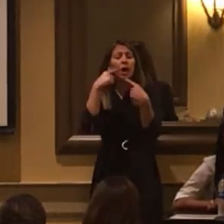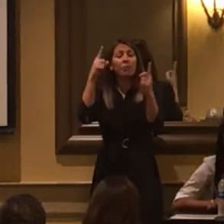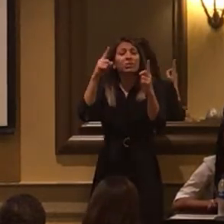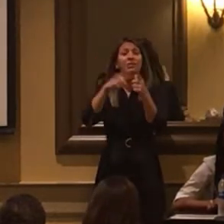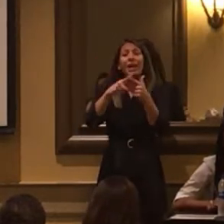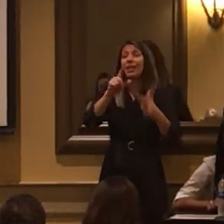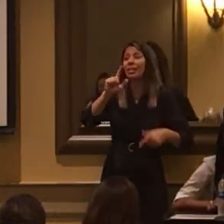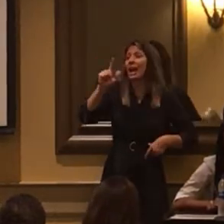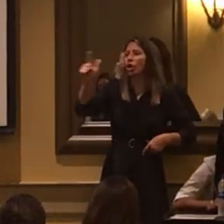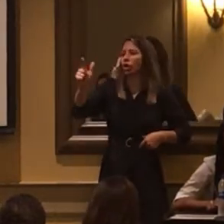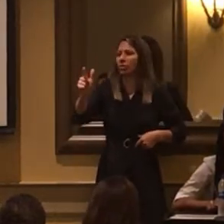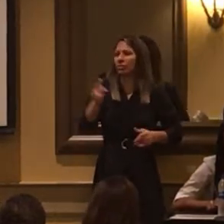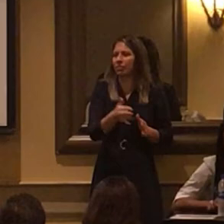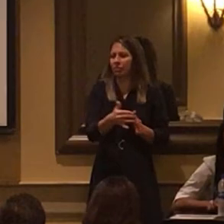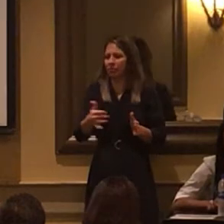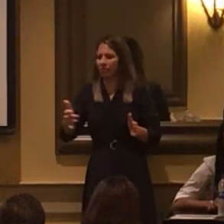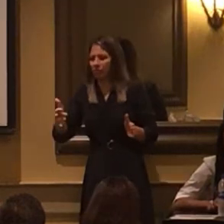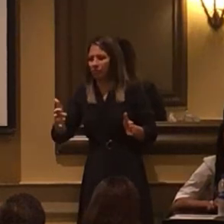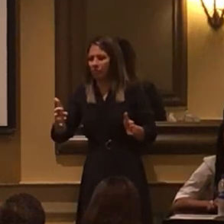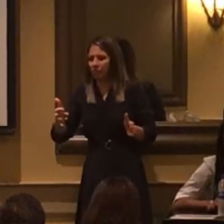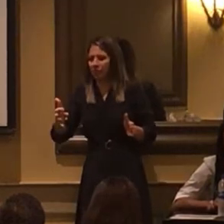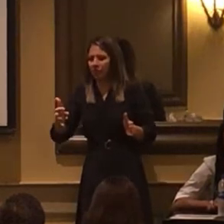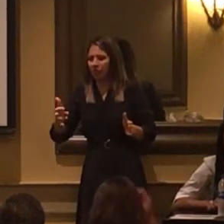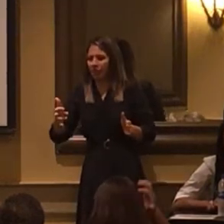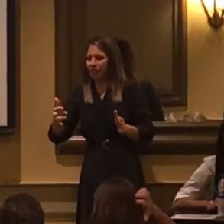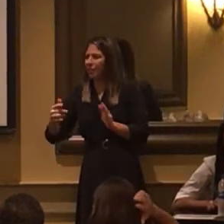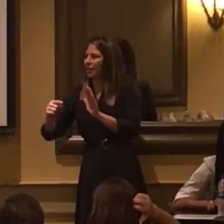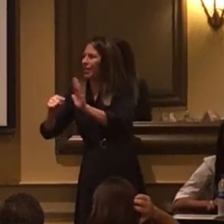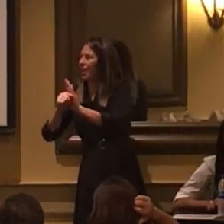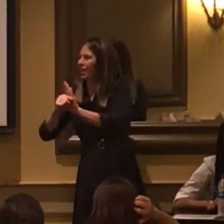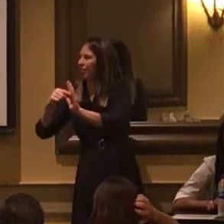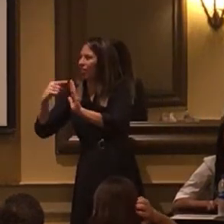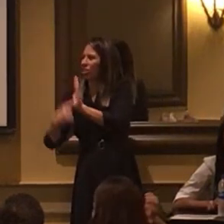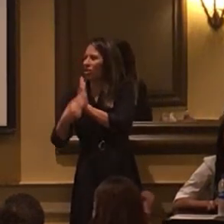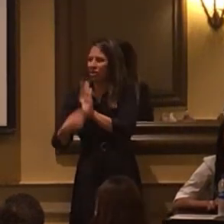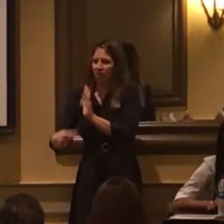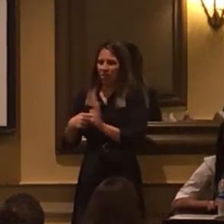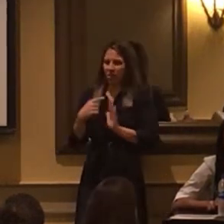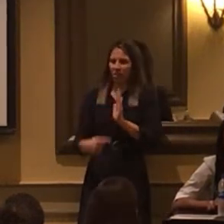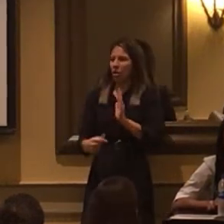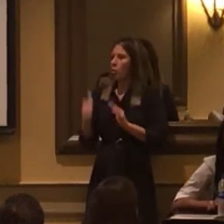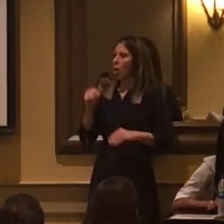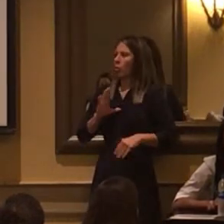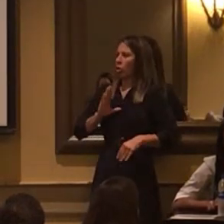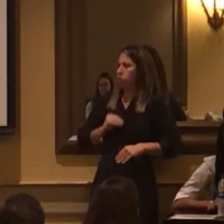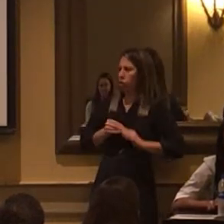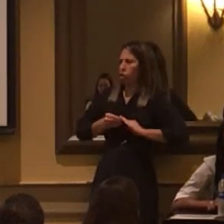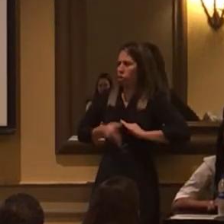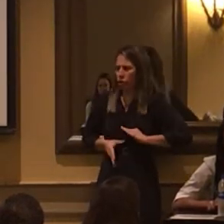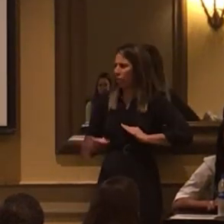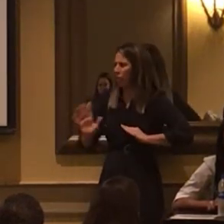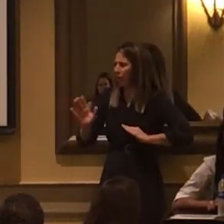so when they go on in life